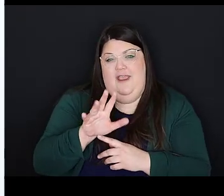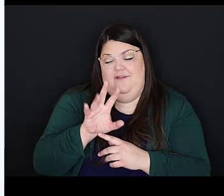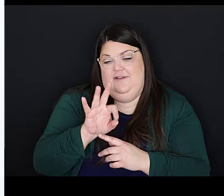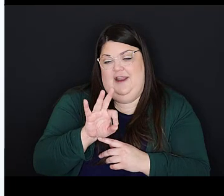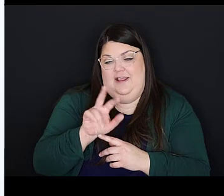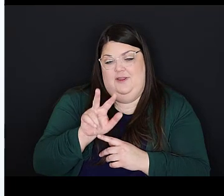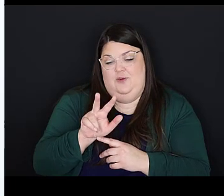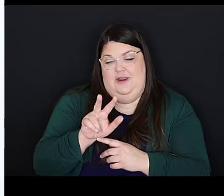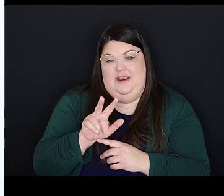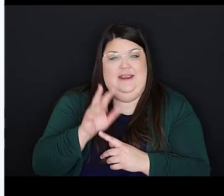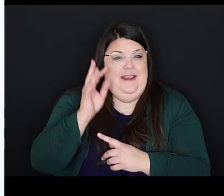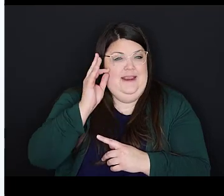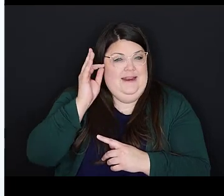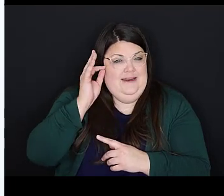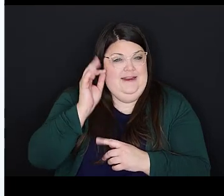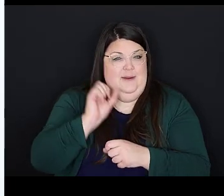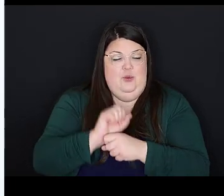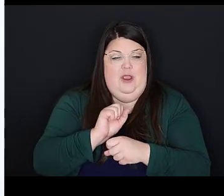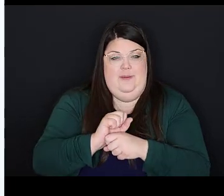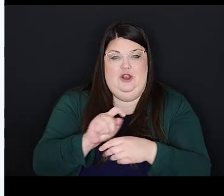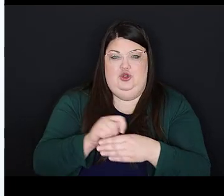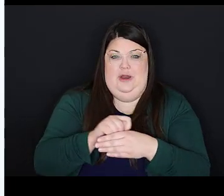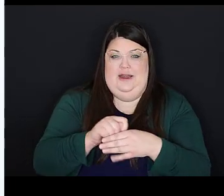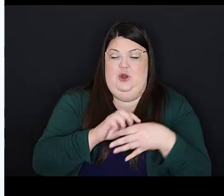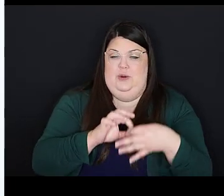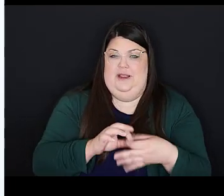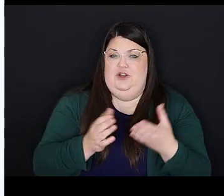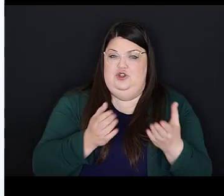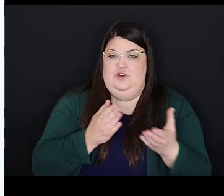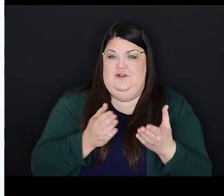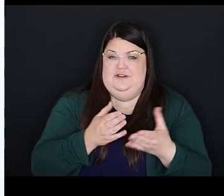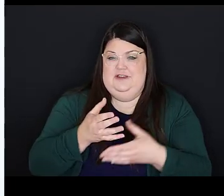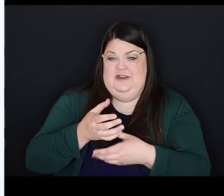the Indian Employment, Training and Related Services Consolidation Act of